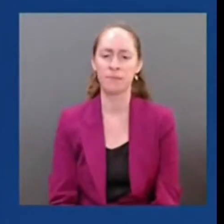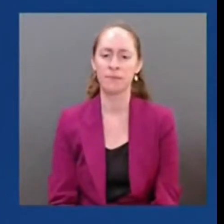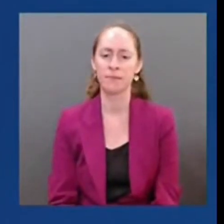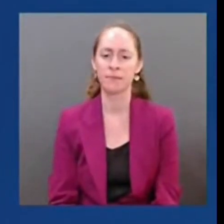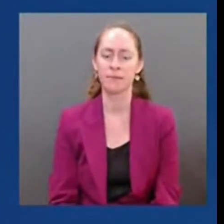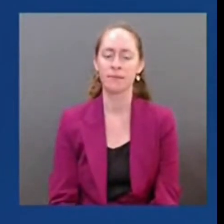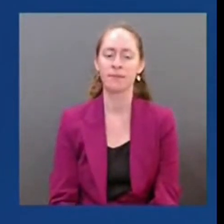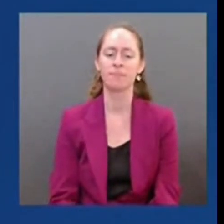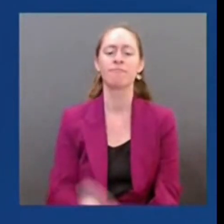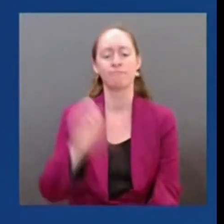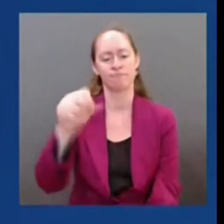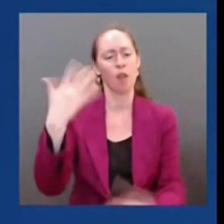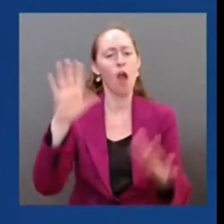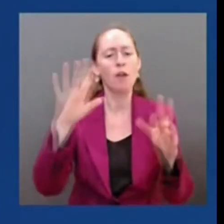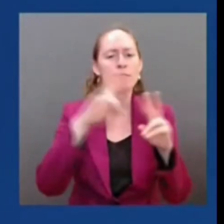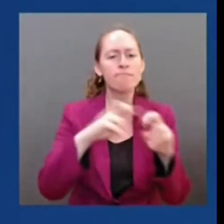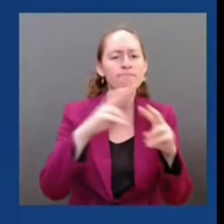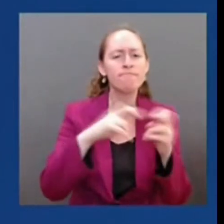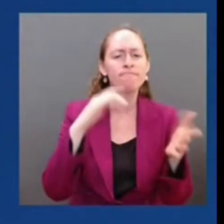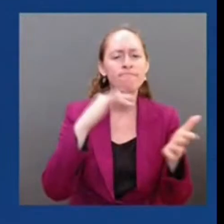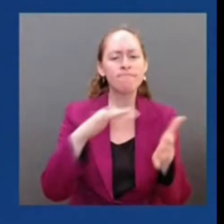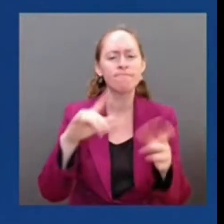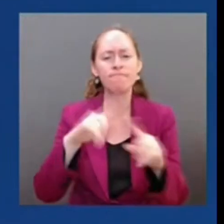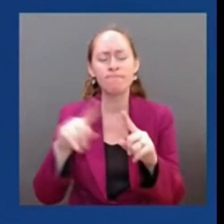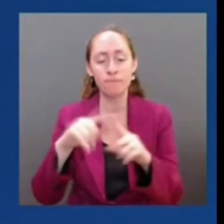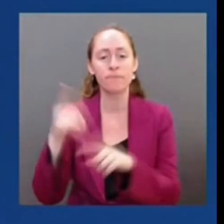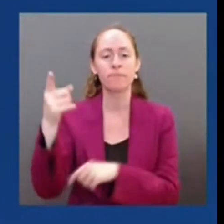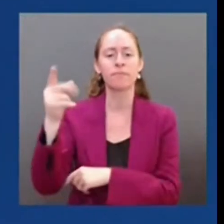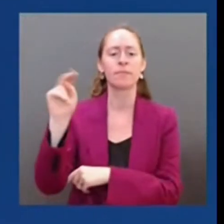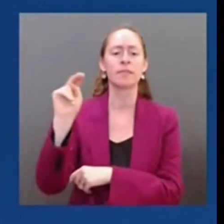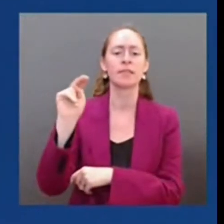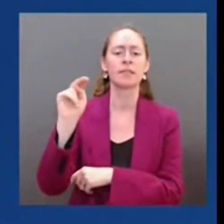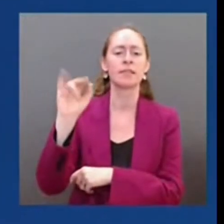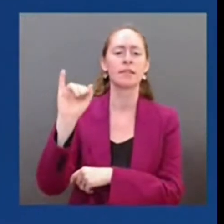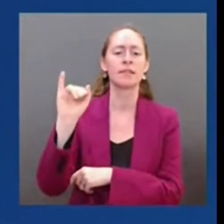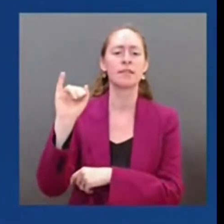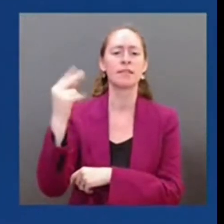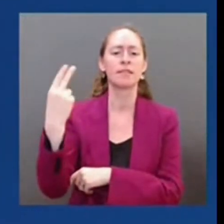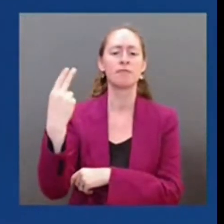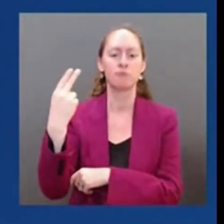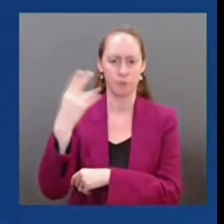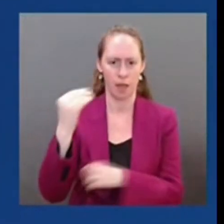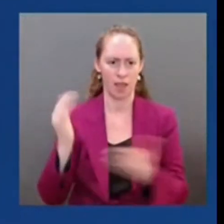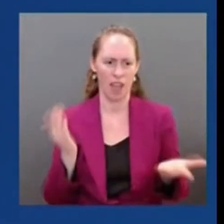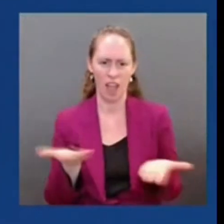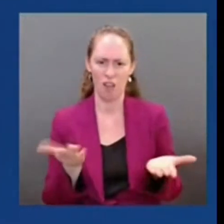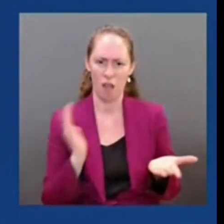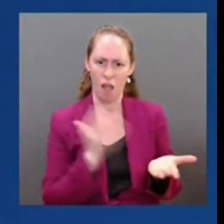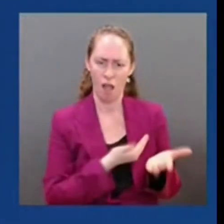ARE IN ACTIVE DISCUSSION ABOUT STUDIES THAT WE MIGHT DO HERE